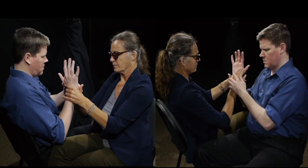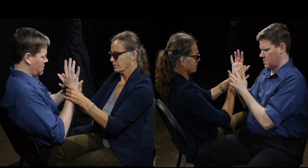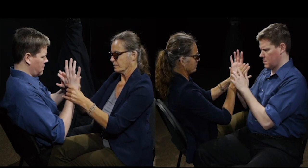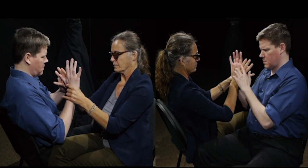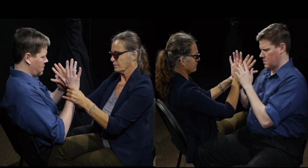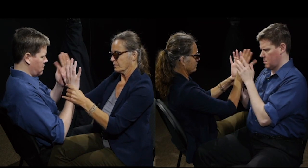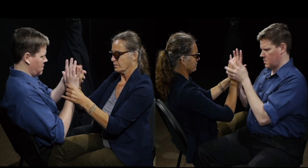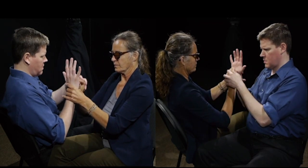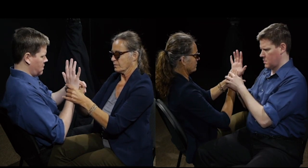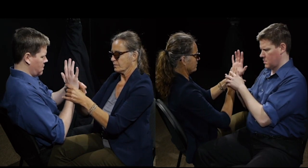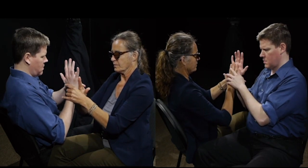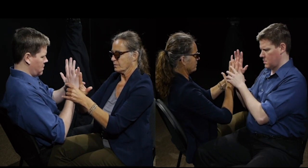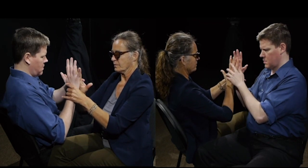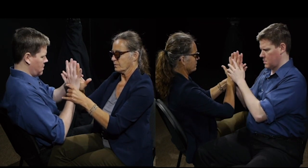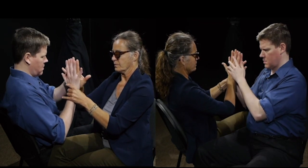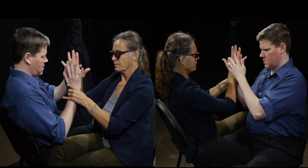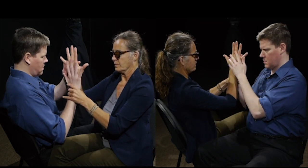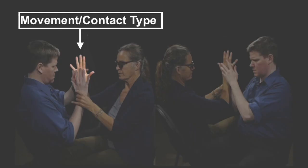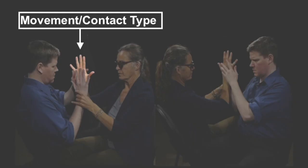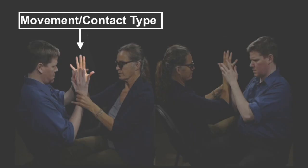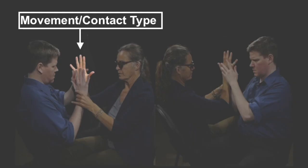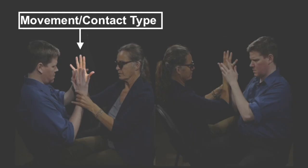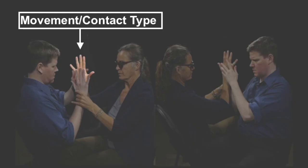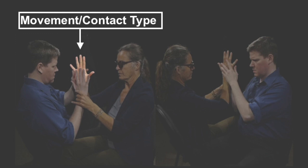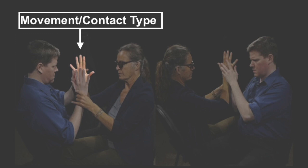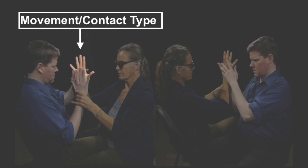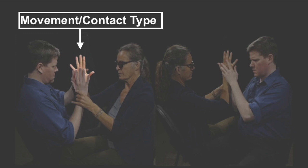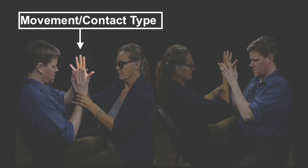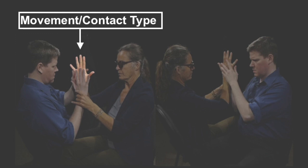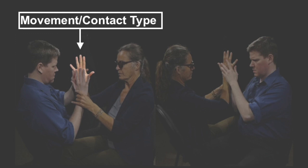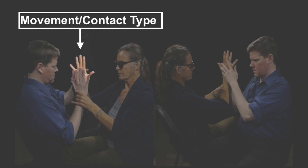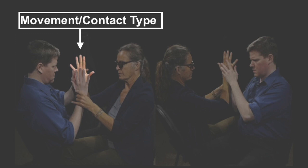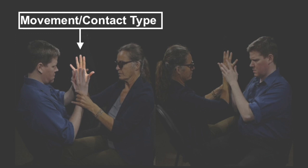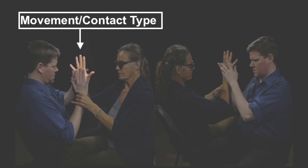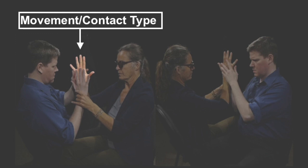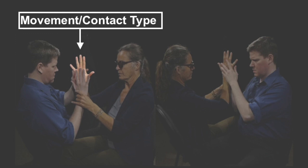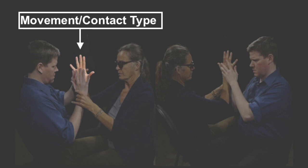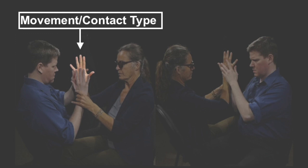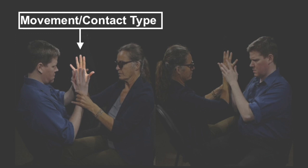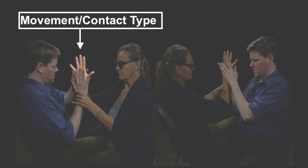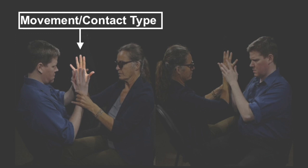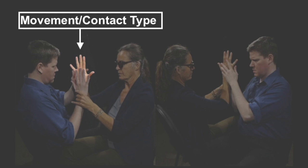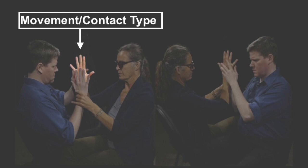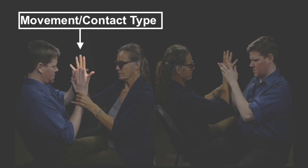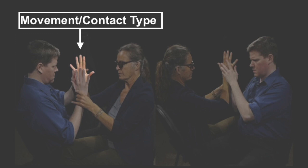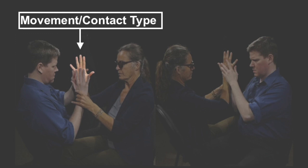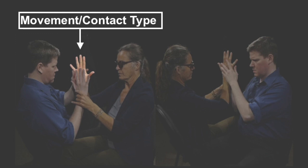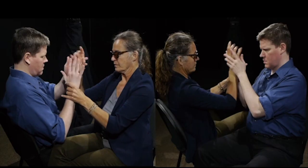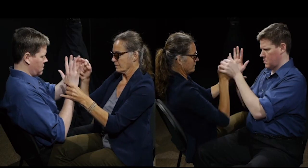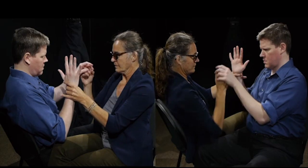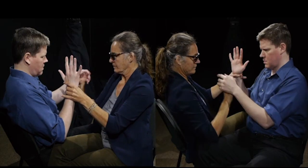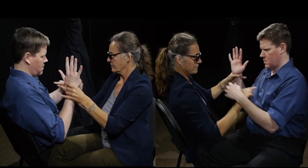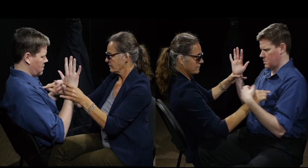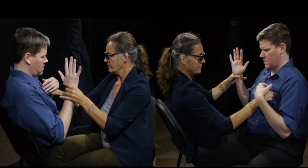which holds your dominant hand in place. Then I can add information of various kinds by touching the PO and moving my hand on it in these different ways.